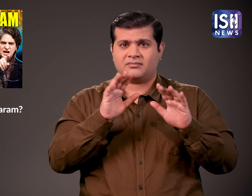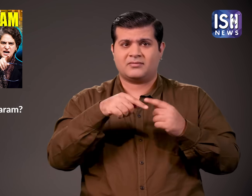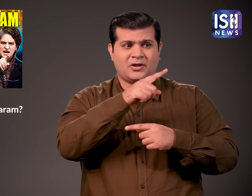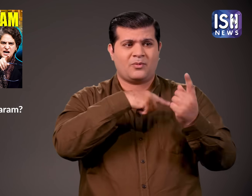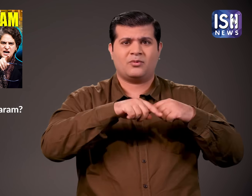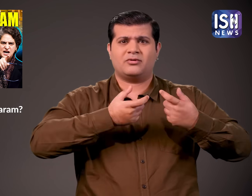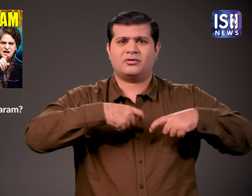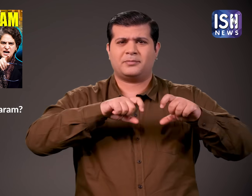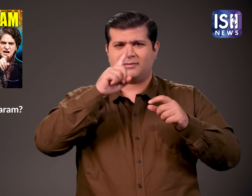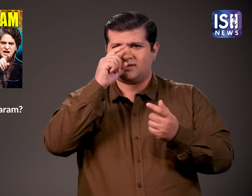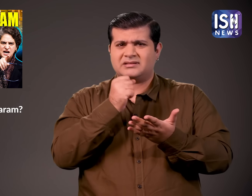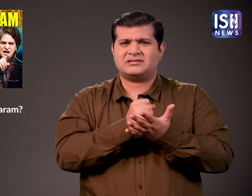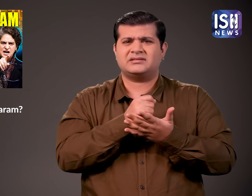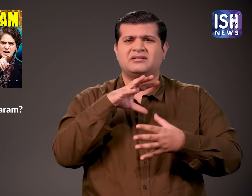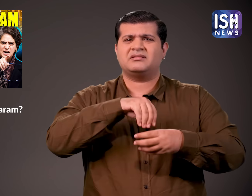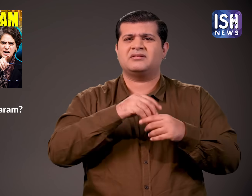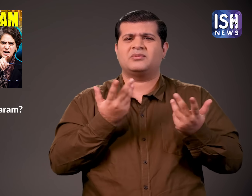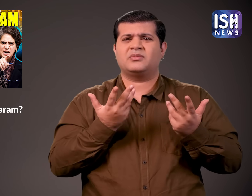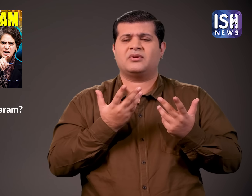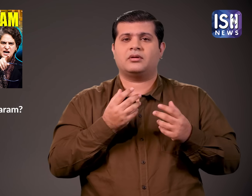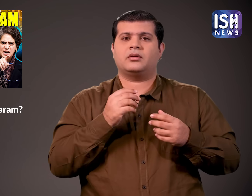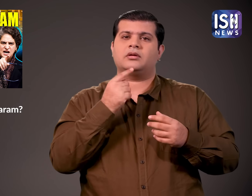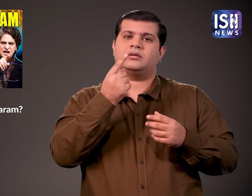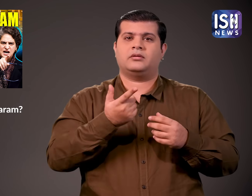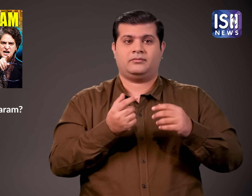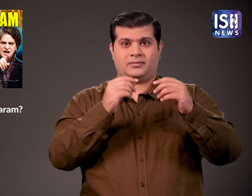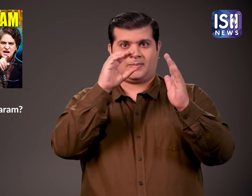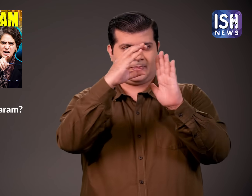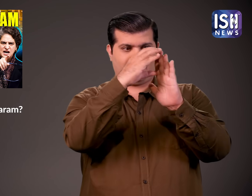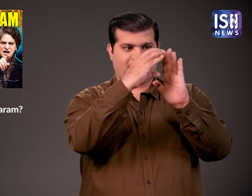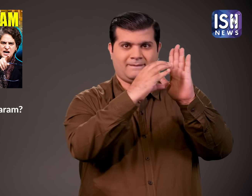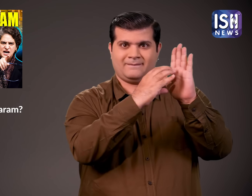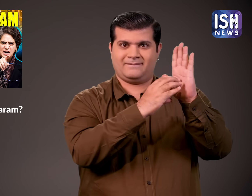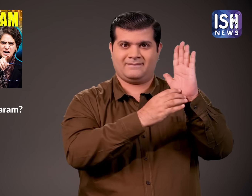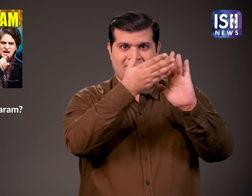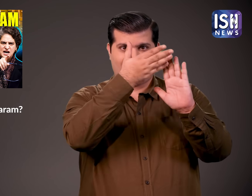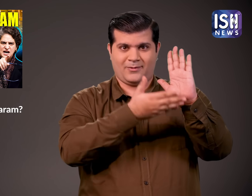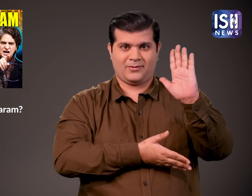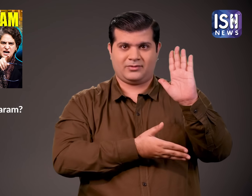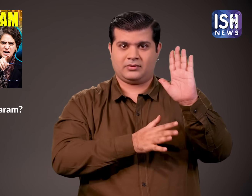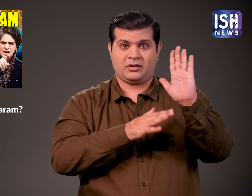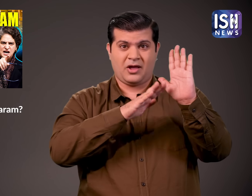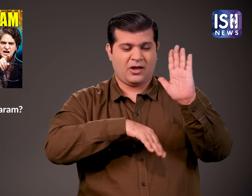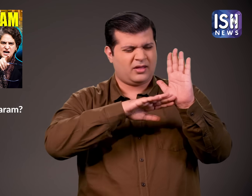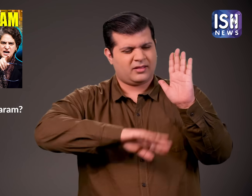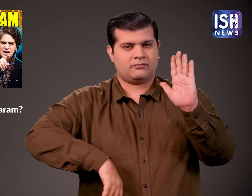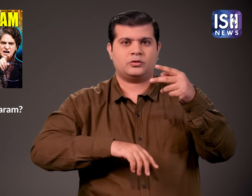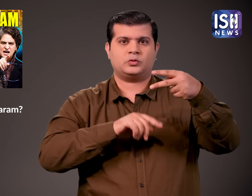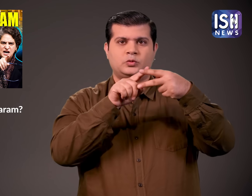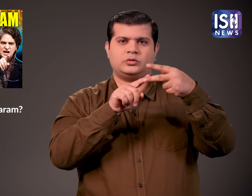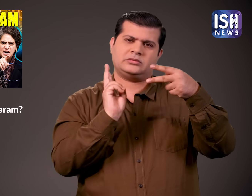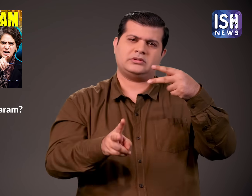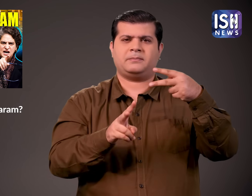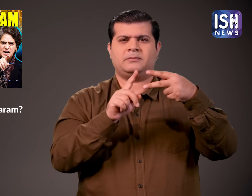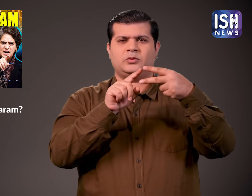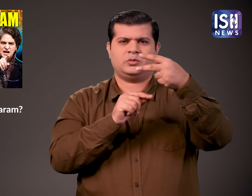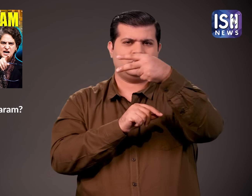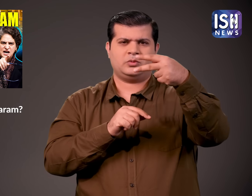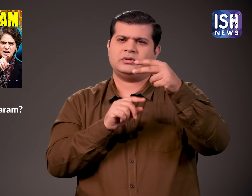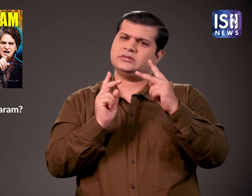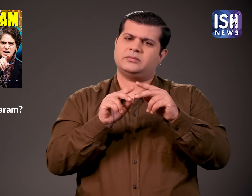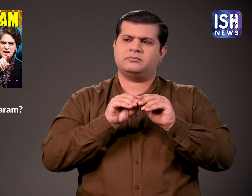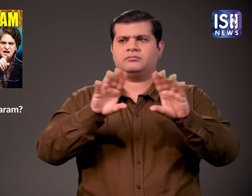The committee agreed to keep only the first two stanzas, remove the remaining and make it public.